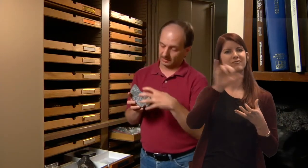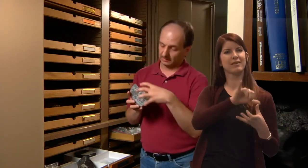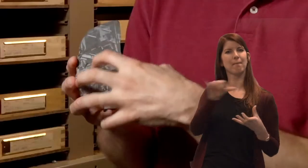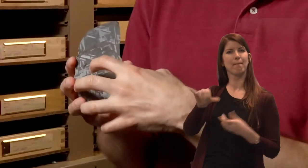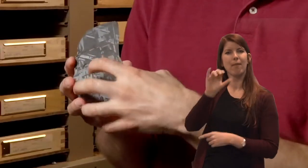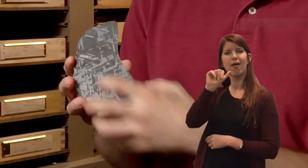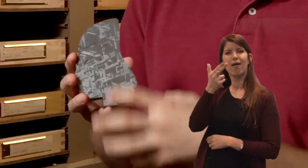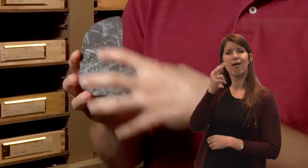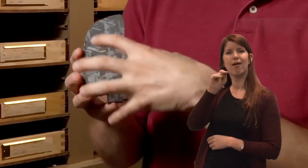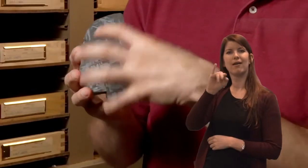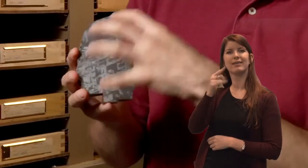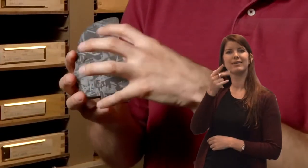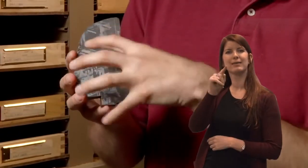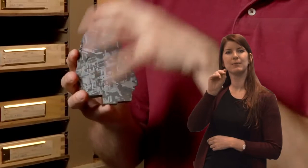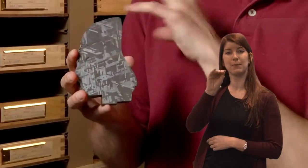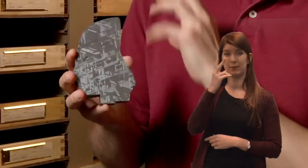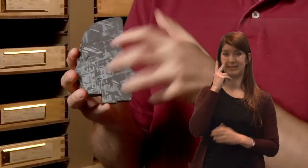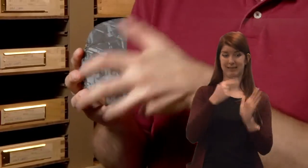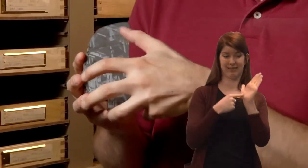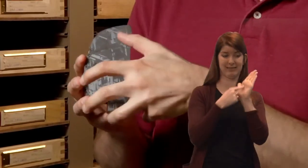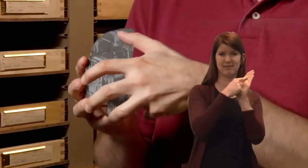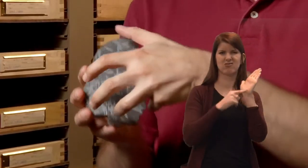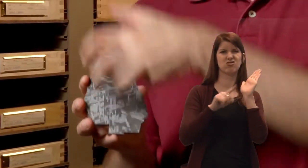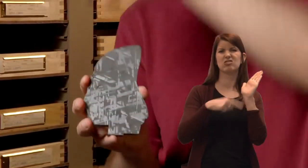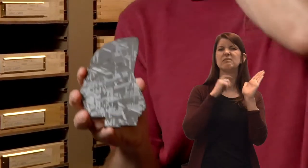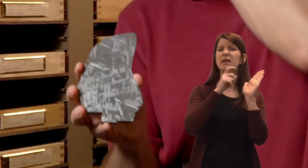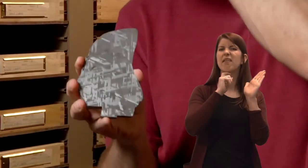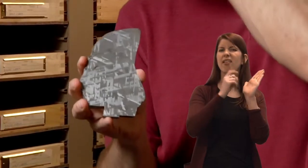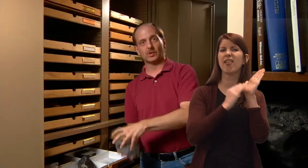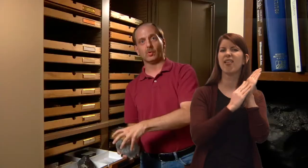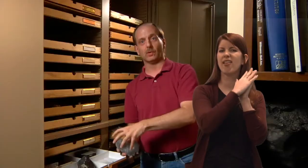and this is just the metal that's been settled out okay? So that forms the core.